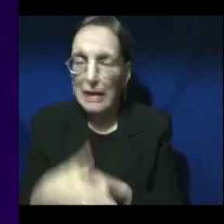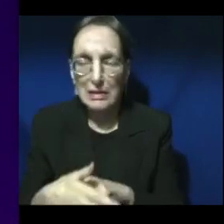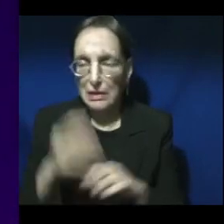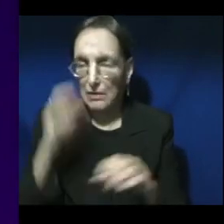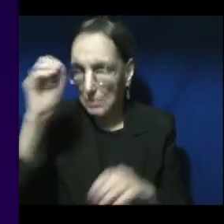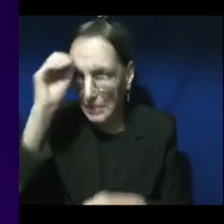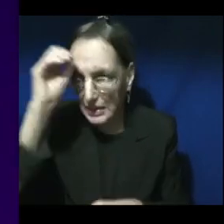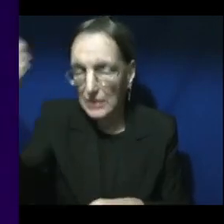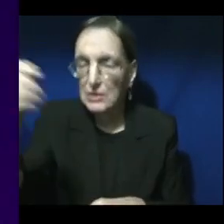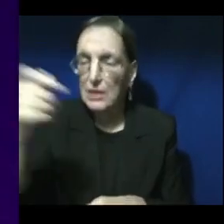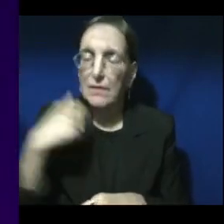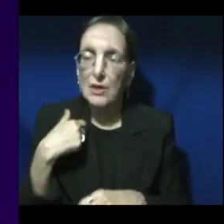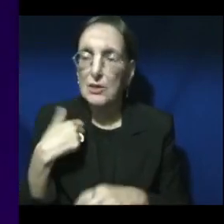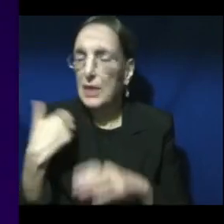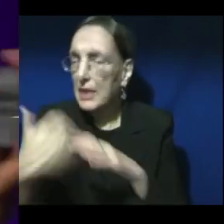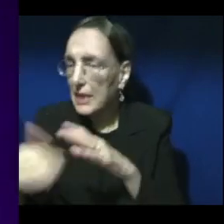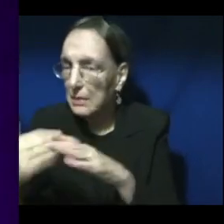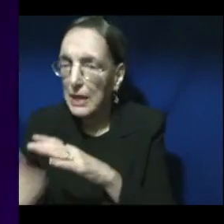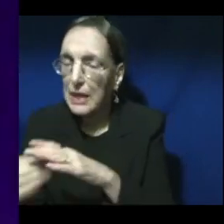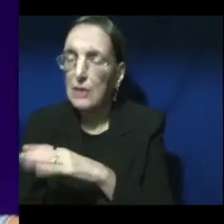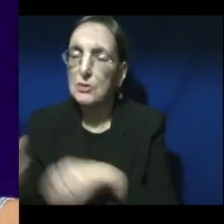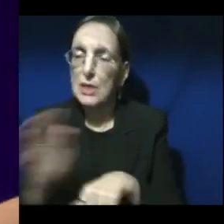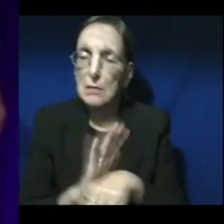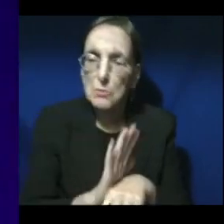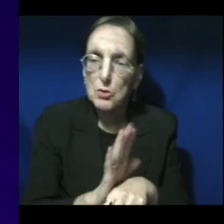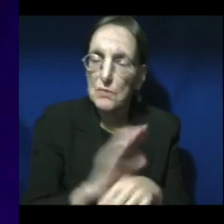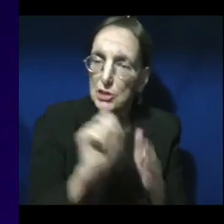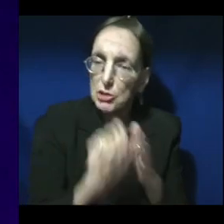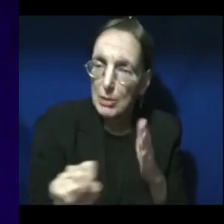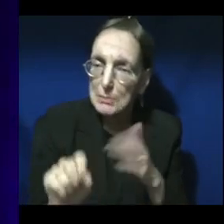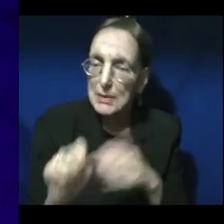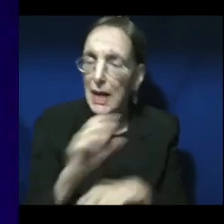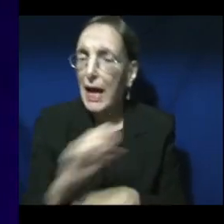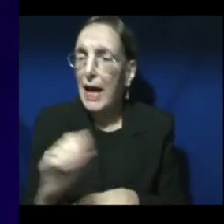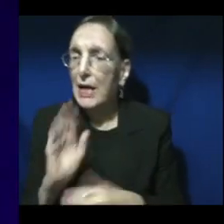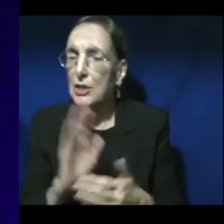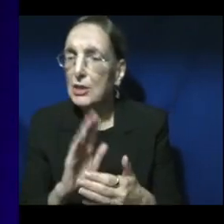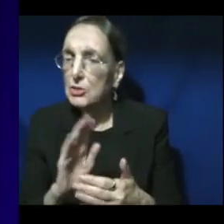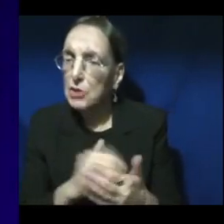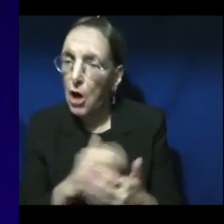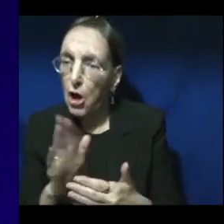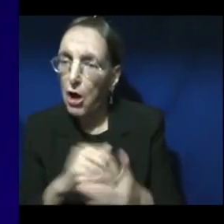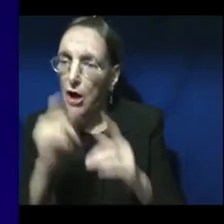and movie scripts and song lyrics, and language is captured in many more ways than ever before.